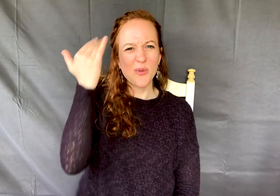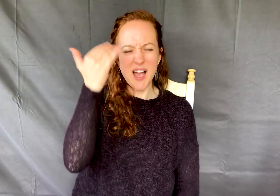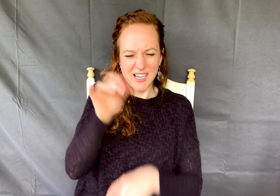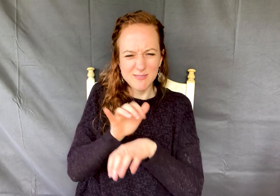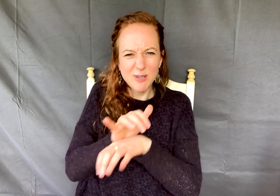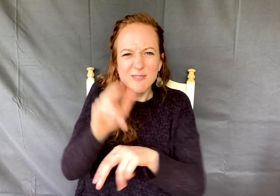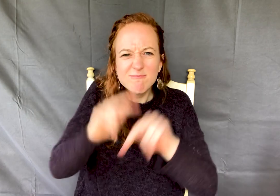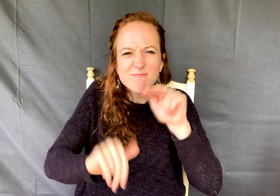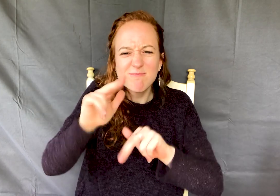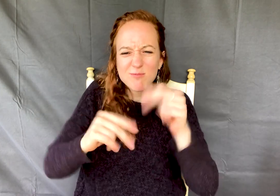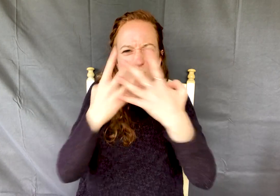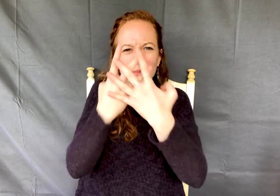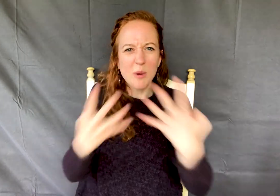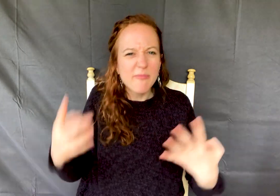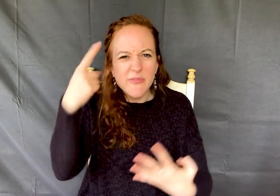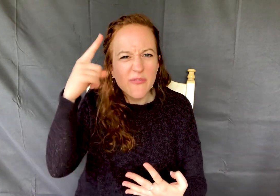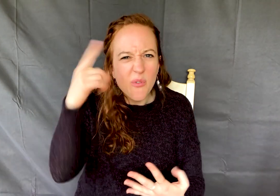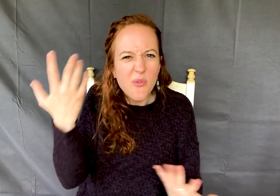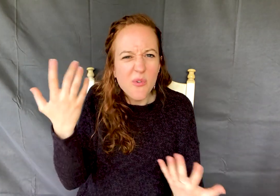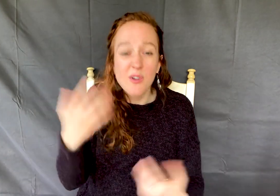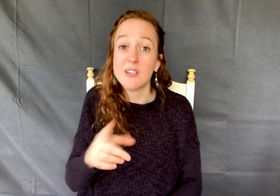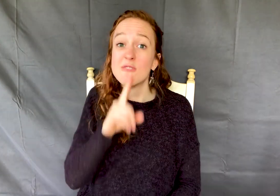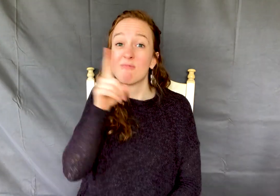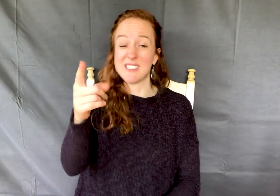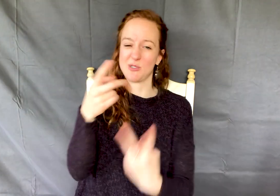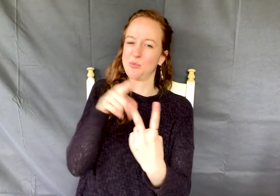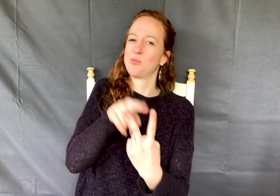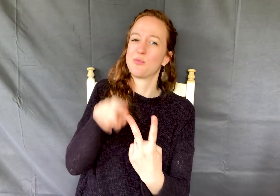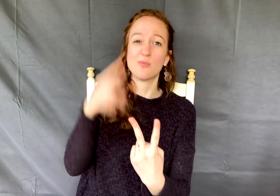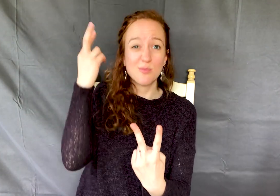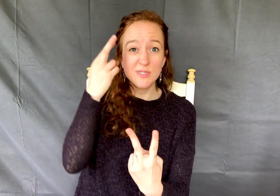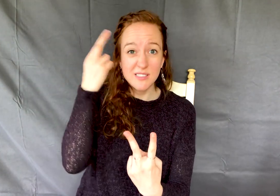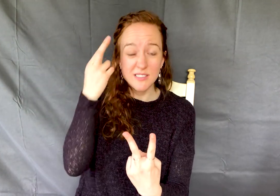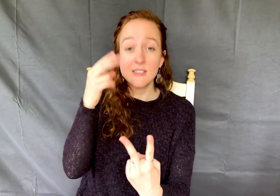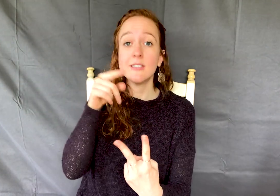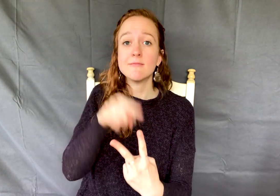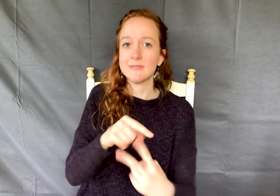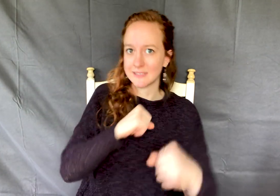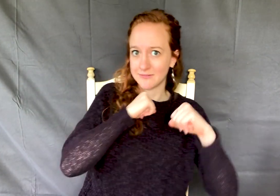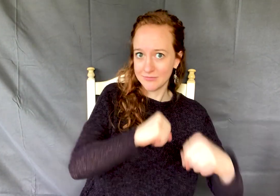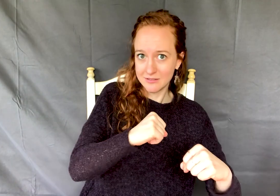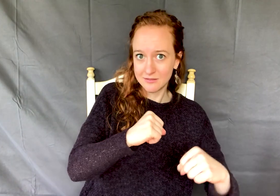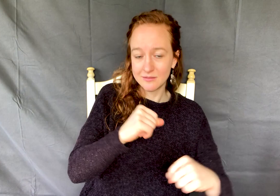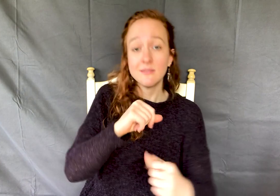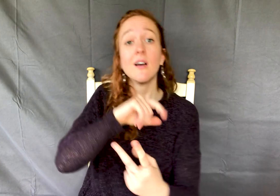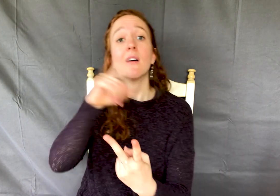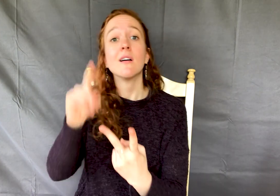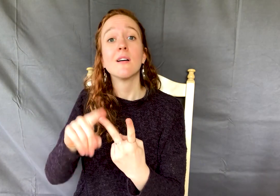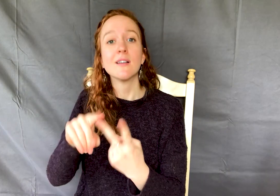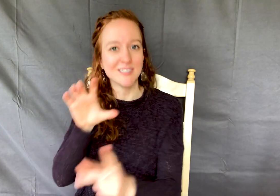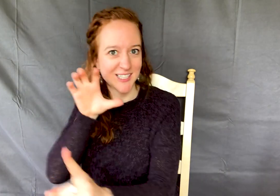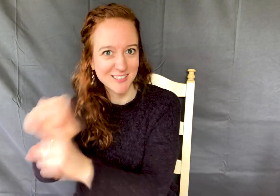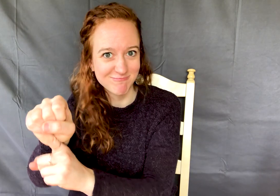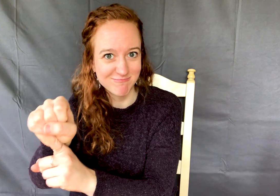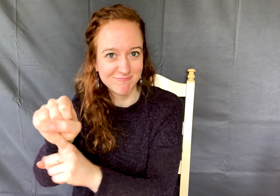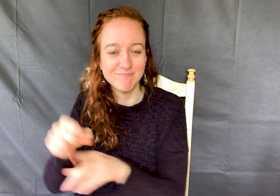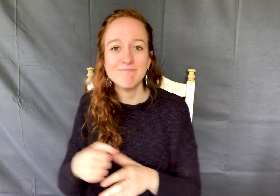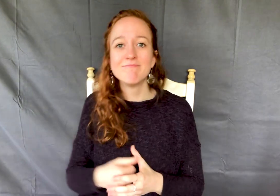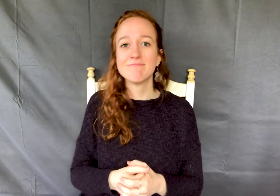Why do spiders build webs? Webs serve as pretty much defense and offense..